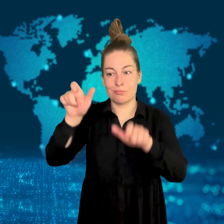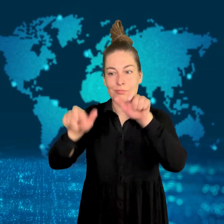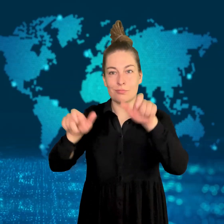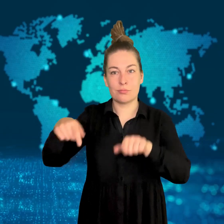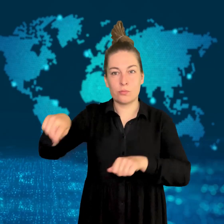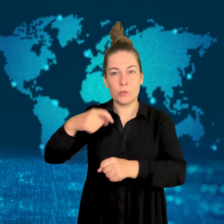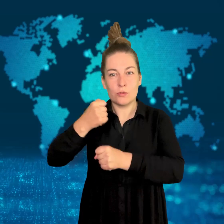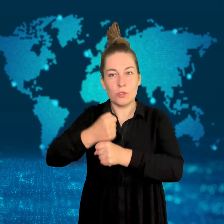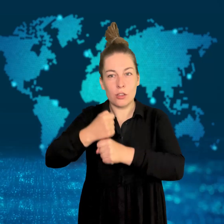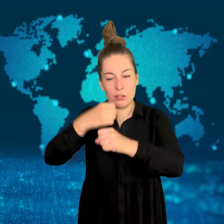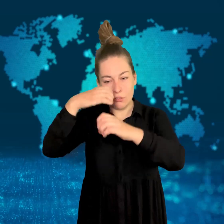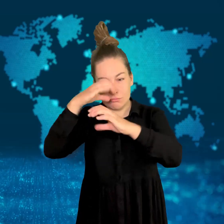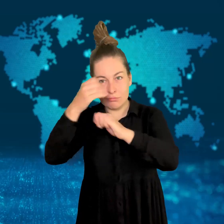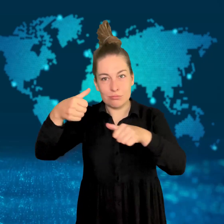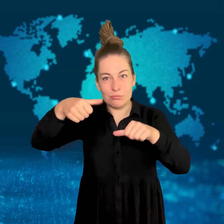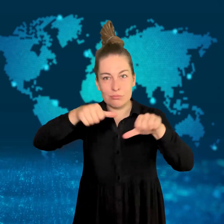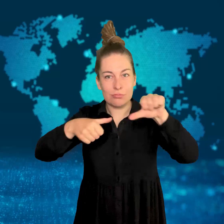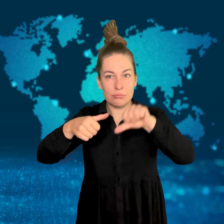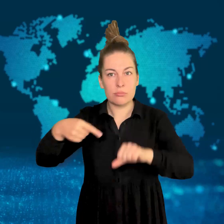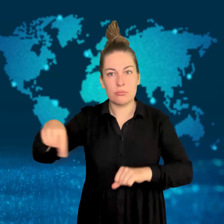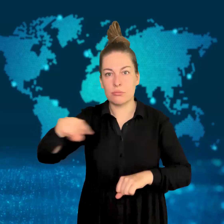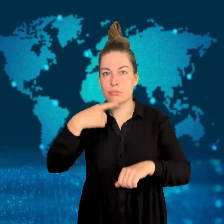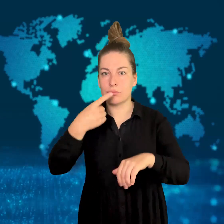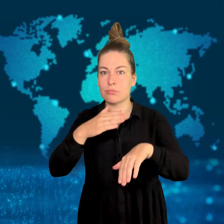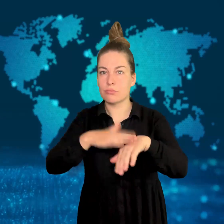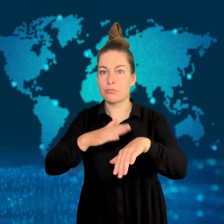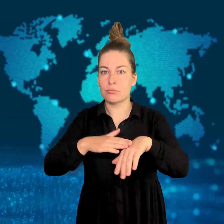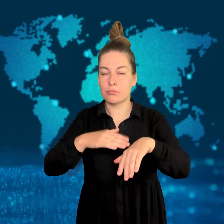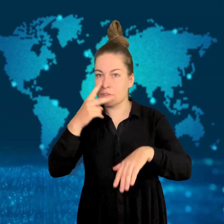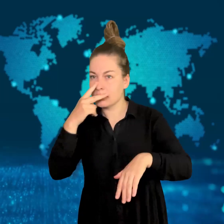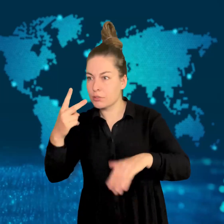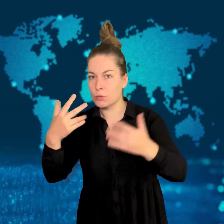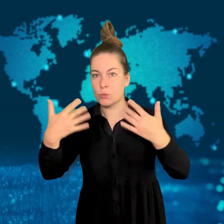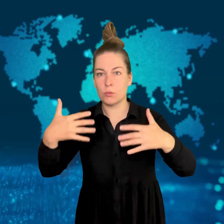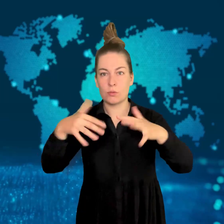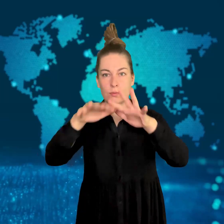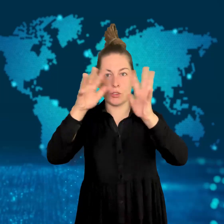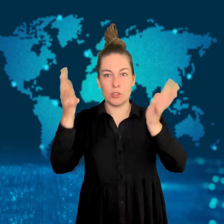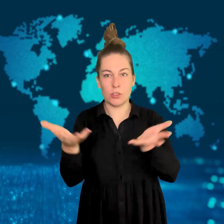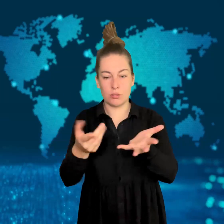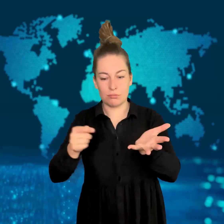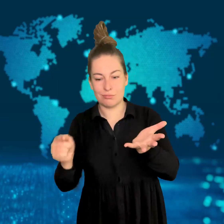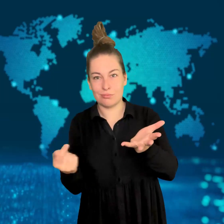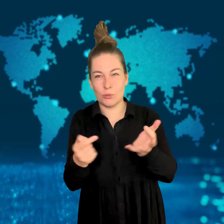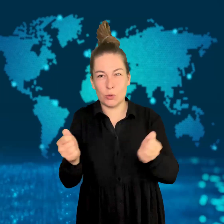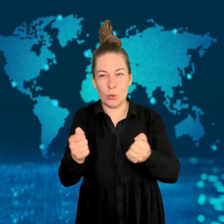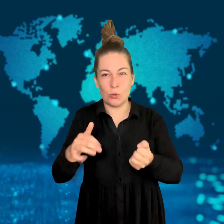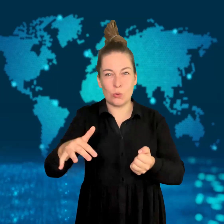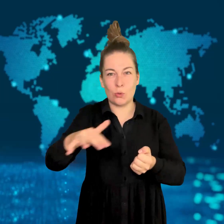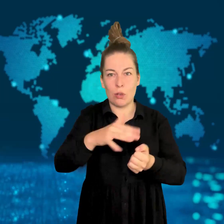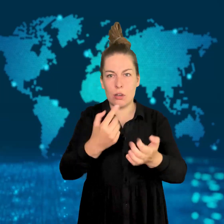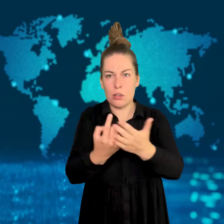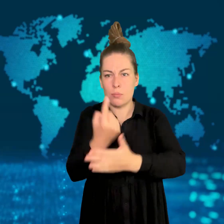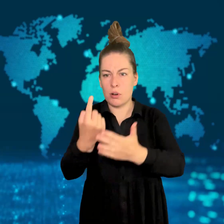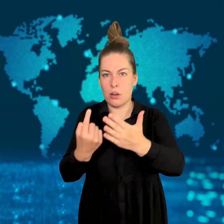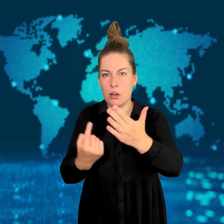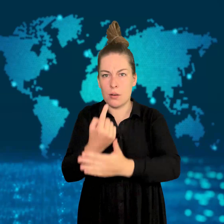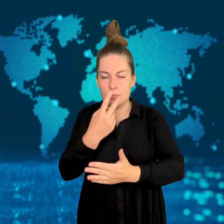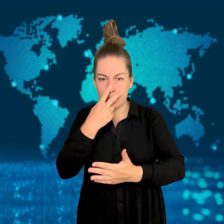[MONIKA]: Scientists are saying that extreme Antarctic events are